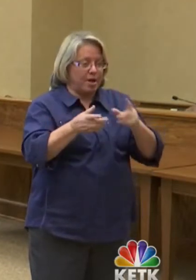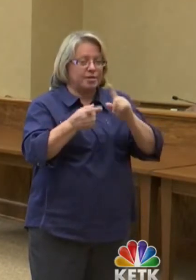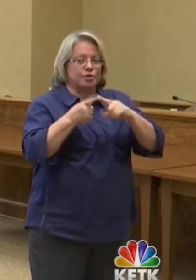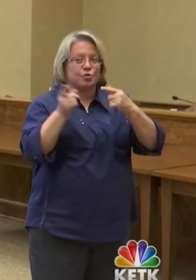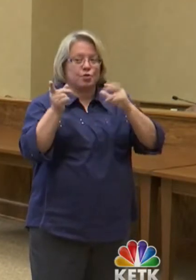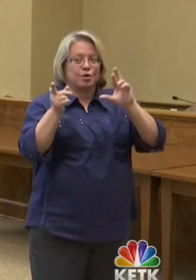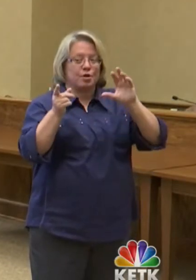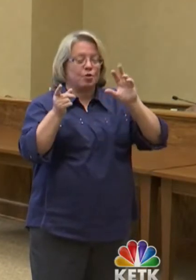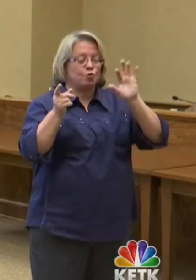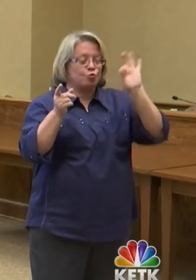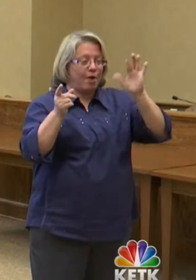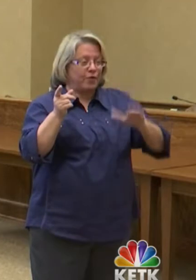MOST CASES.